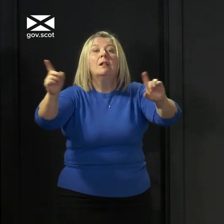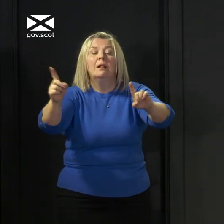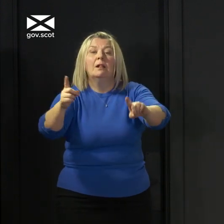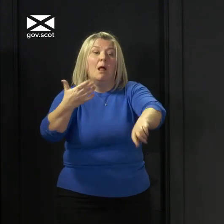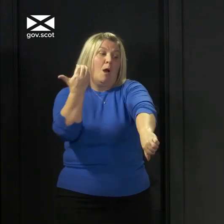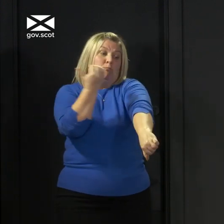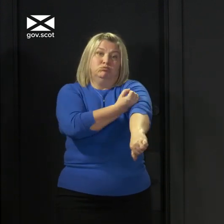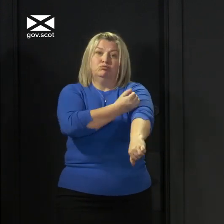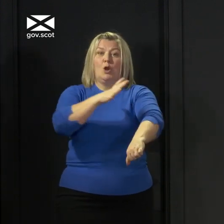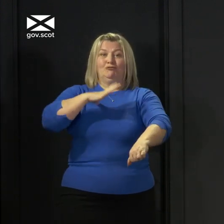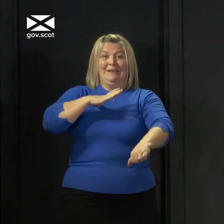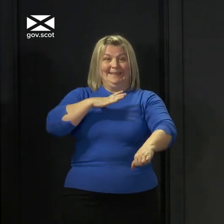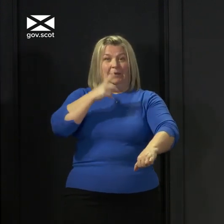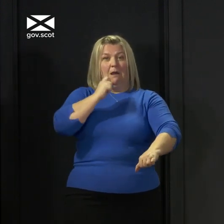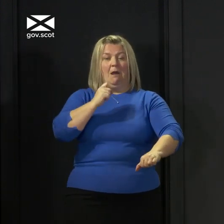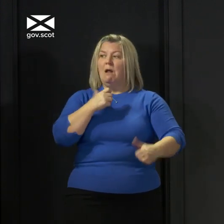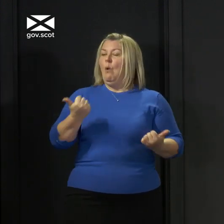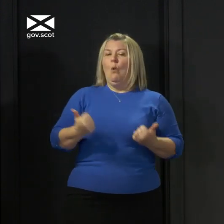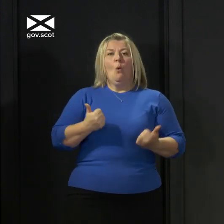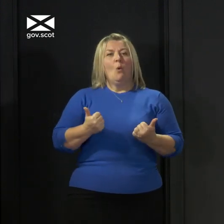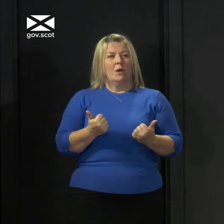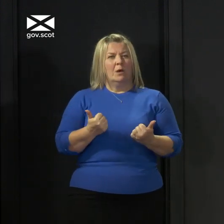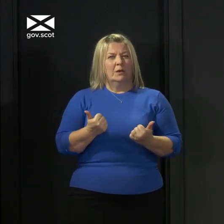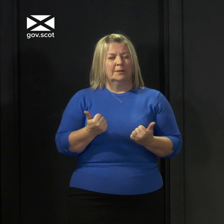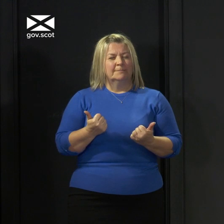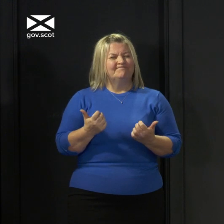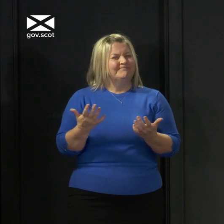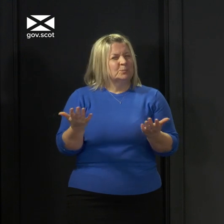back into people's lives for all sorts of reasons as quickly as possible but we